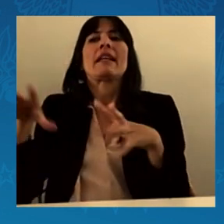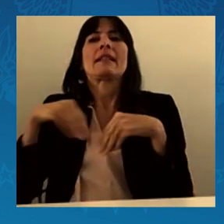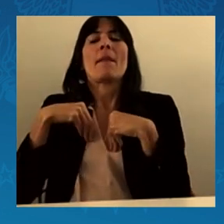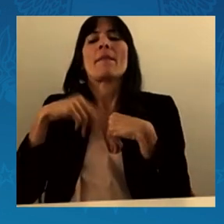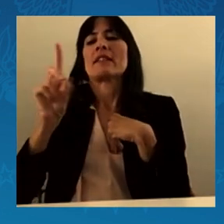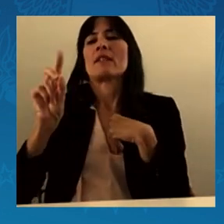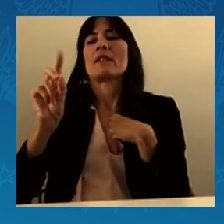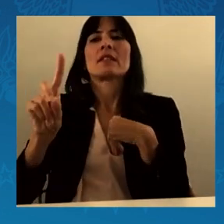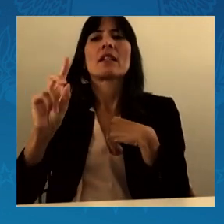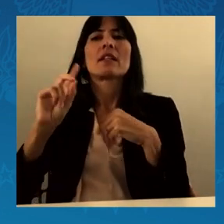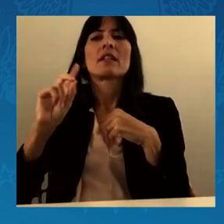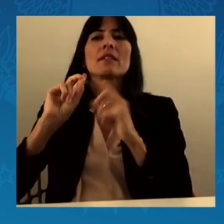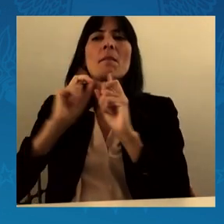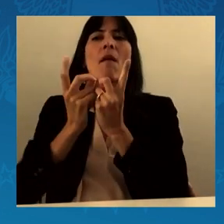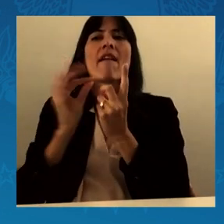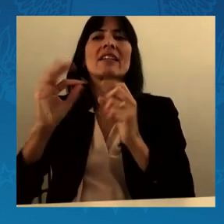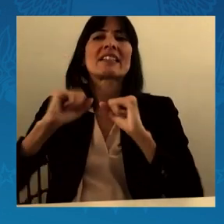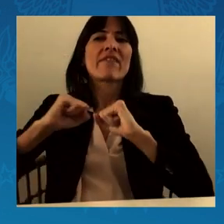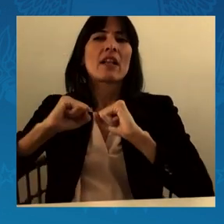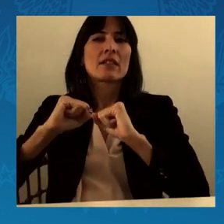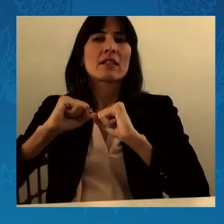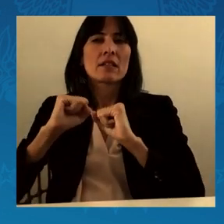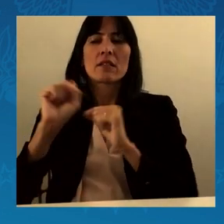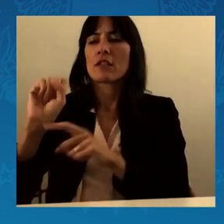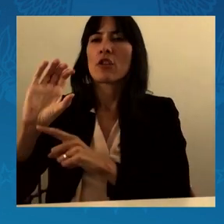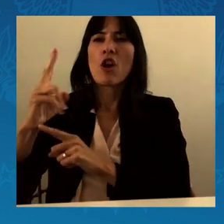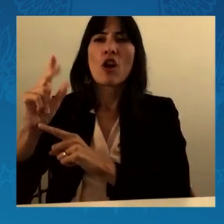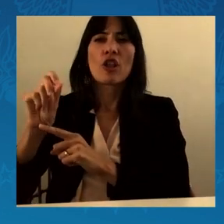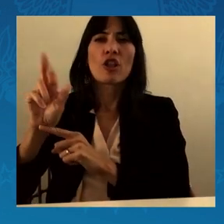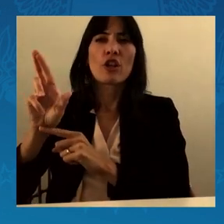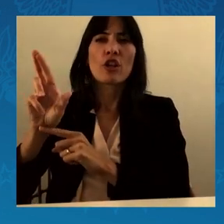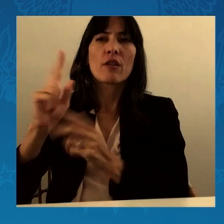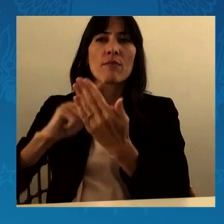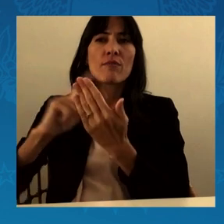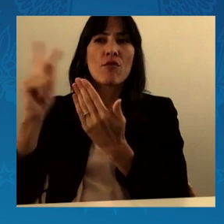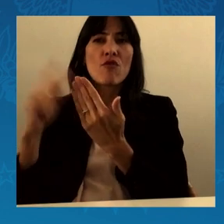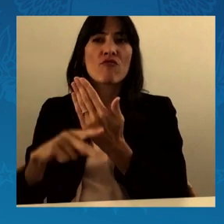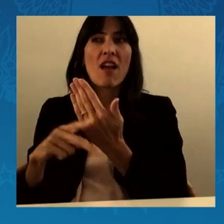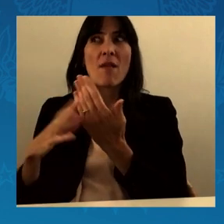and they basically said to me, like a golden platter. And I was like, no, I could refuse.